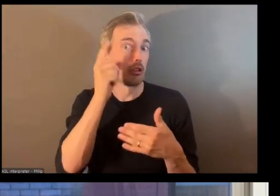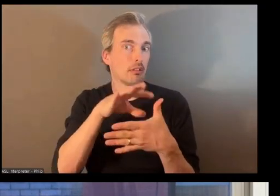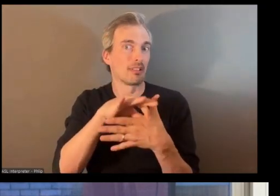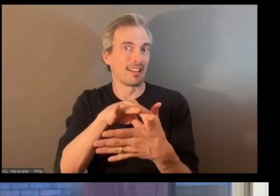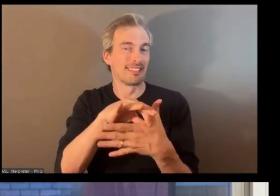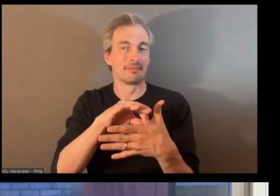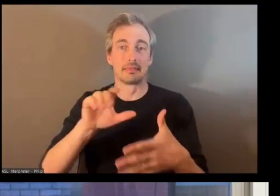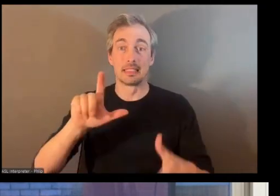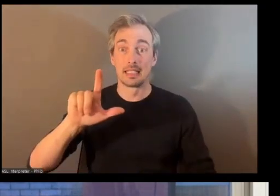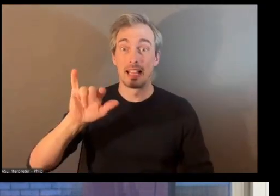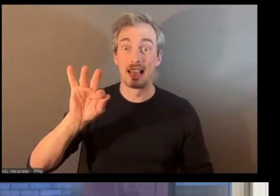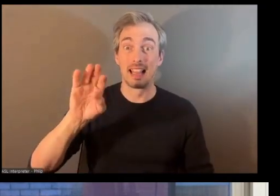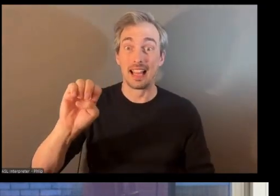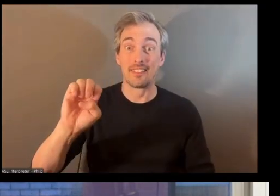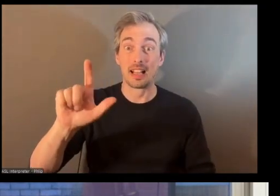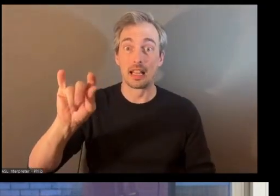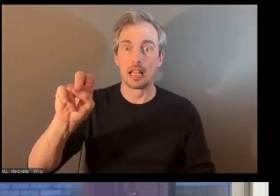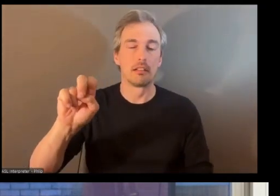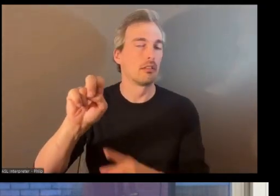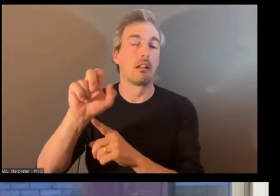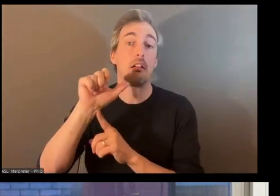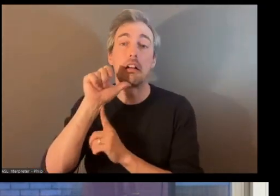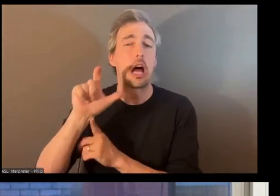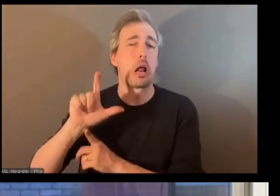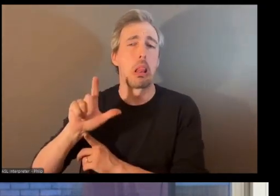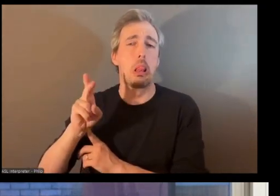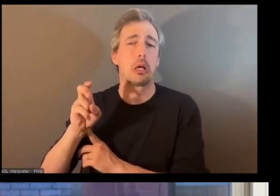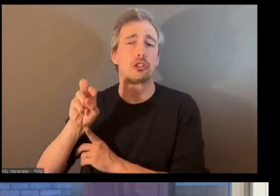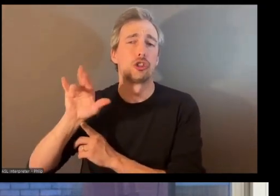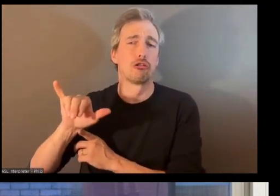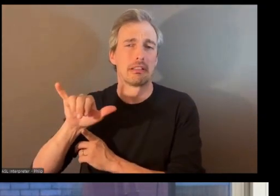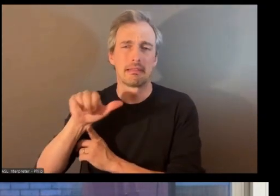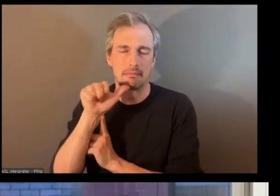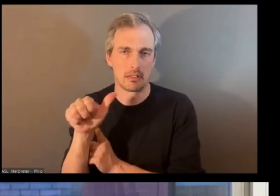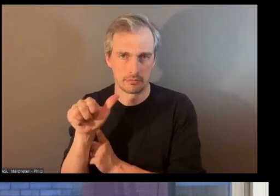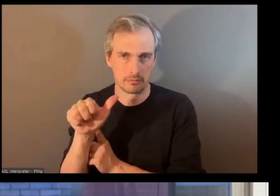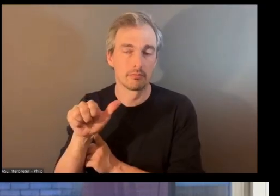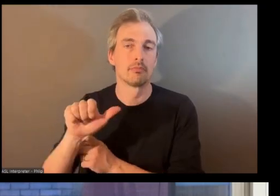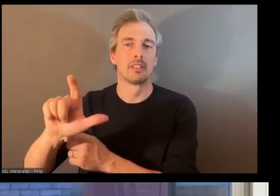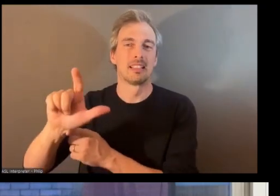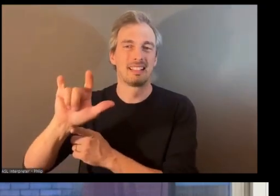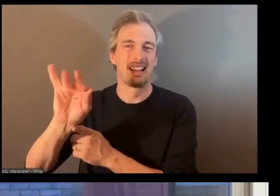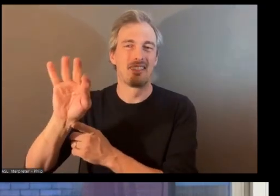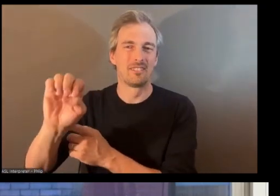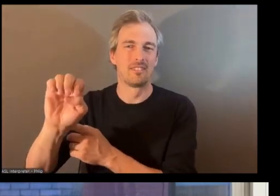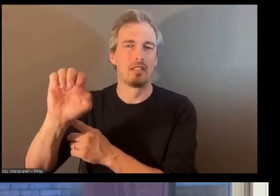Because access to digital products makes really critical everyday tasks